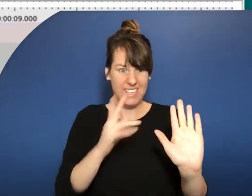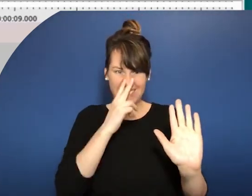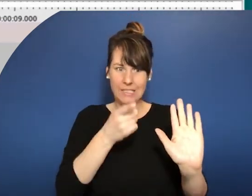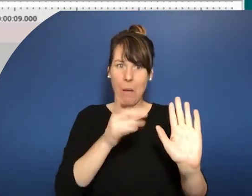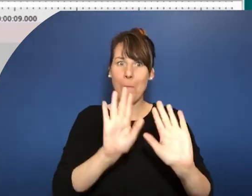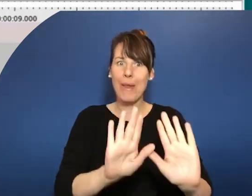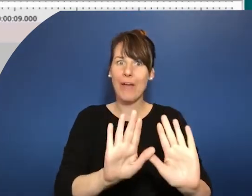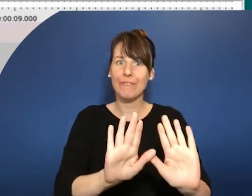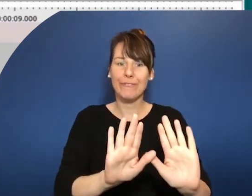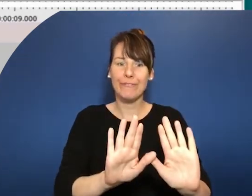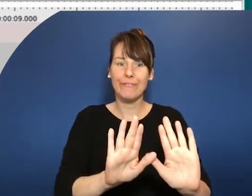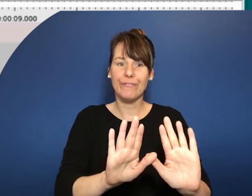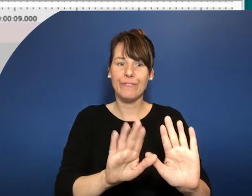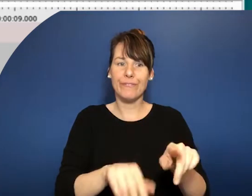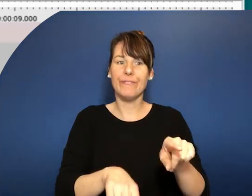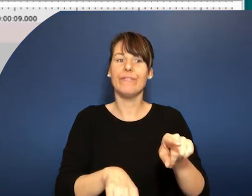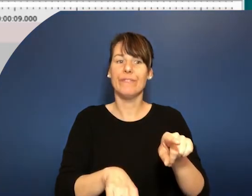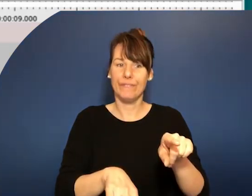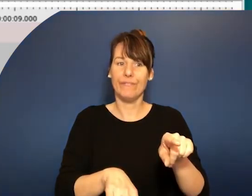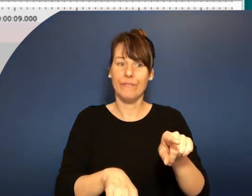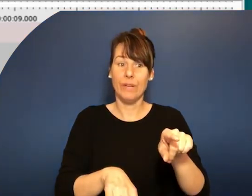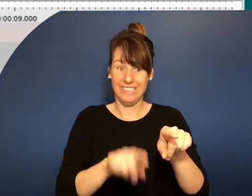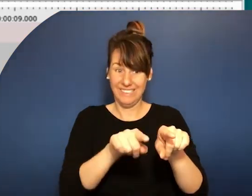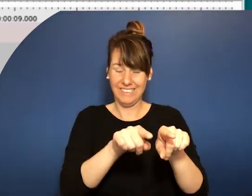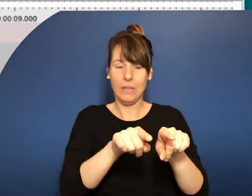And then I selected, and when I put my cursor